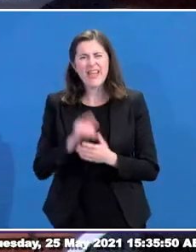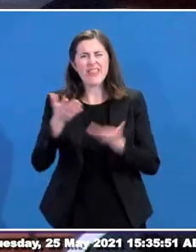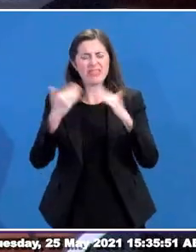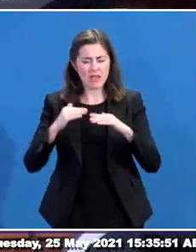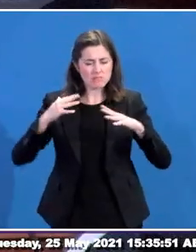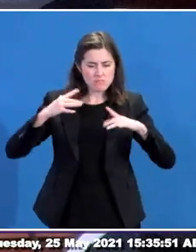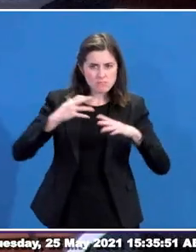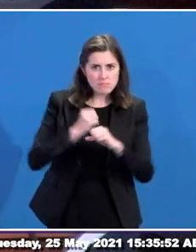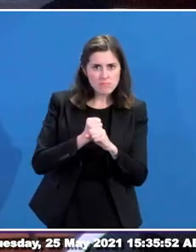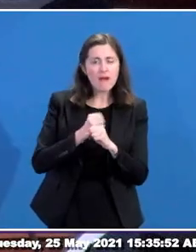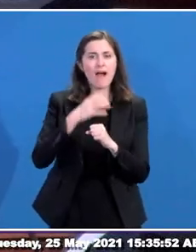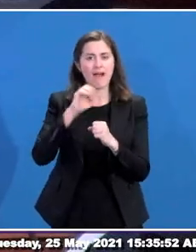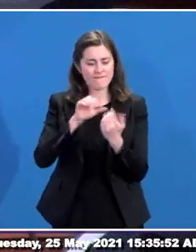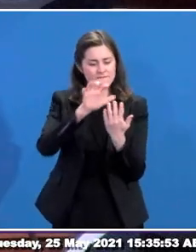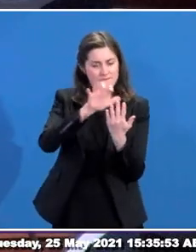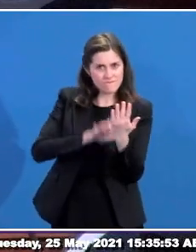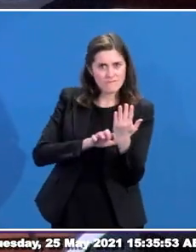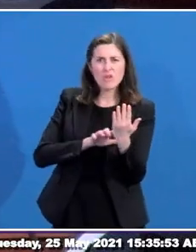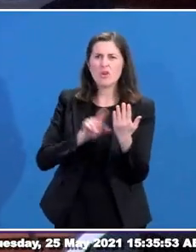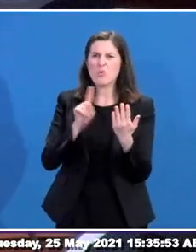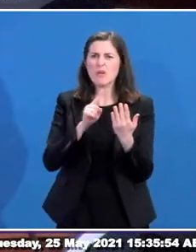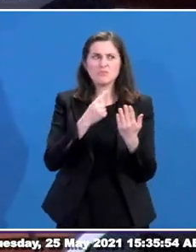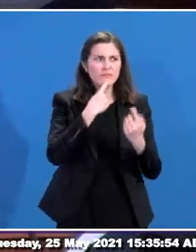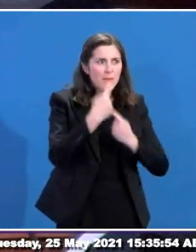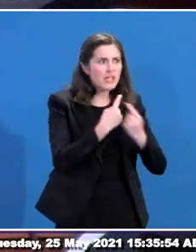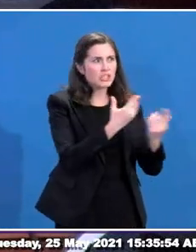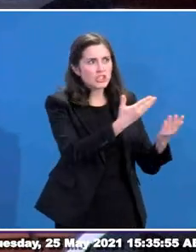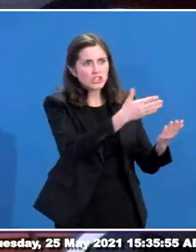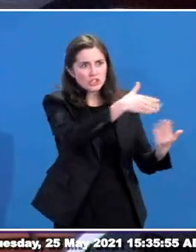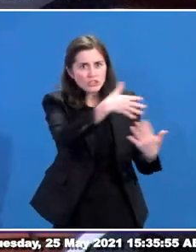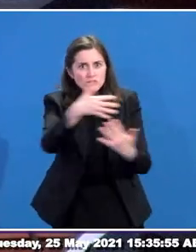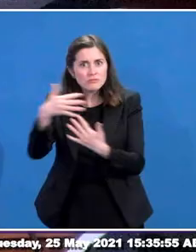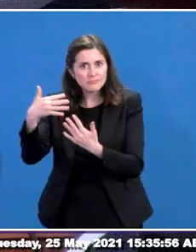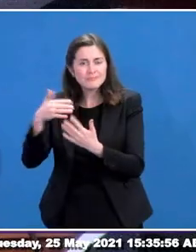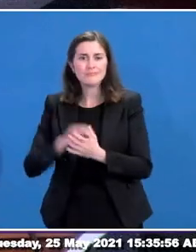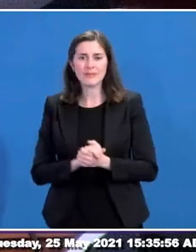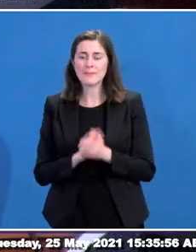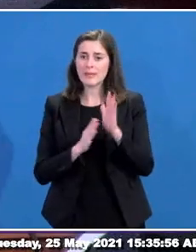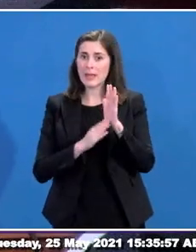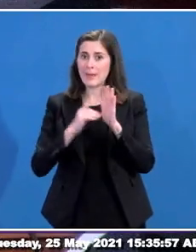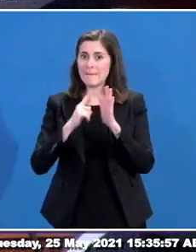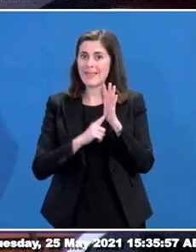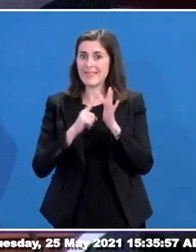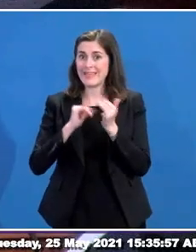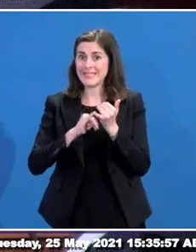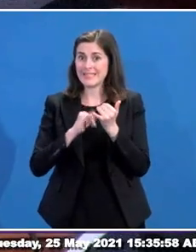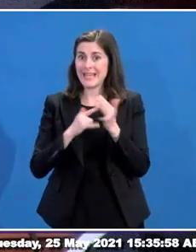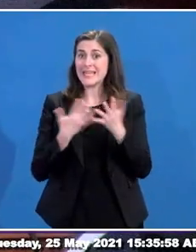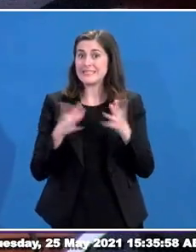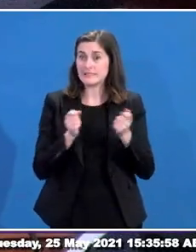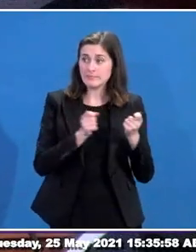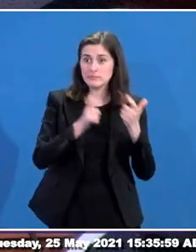you, which included Melissa being seen by her GP; is that right?